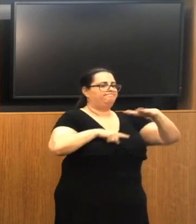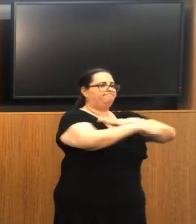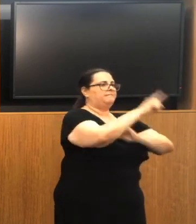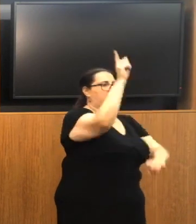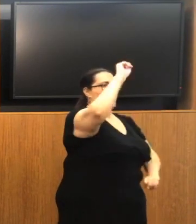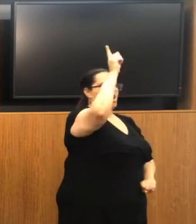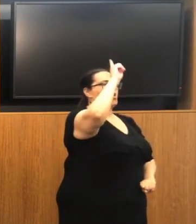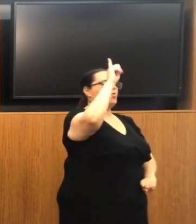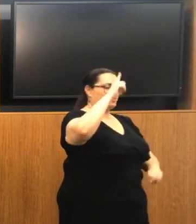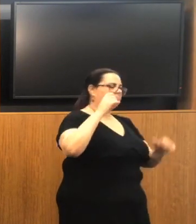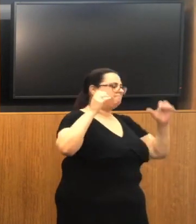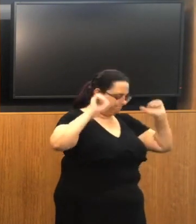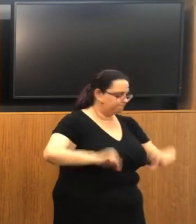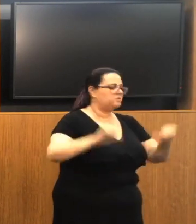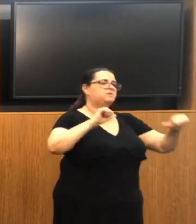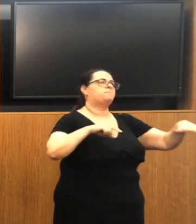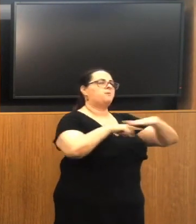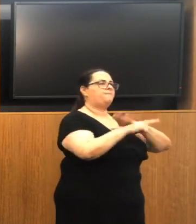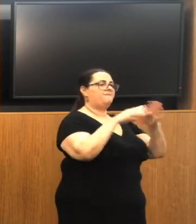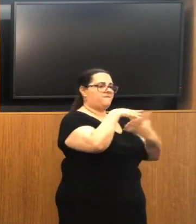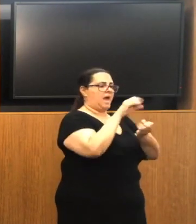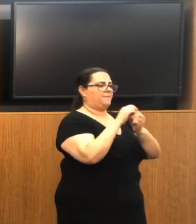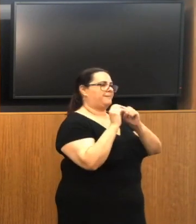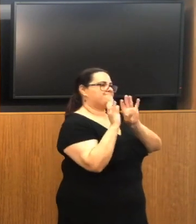And that was a whole 'nother level of difficulty I think.